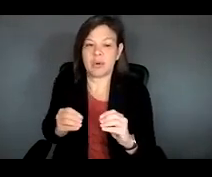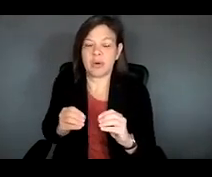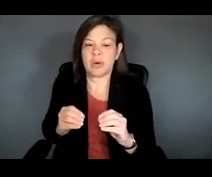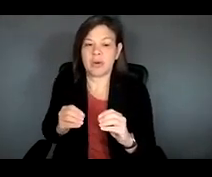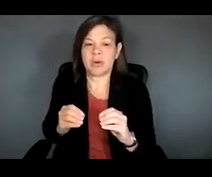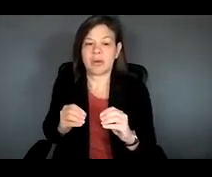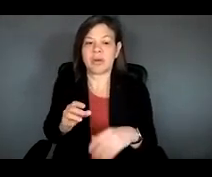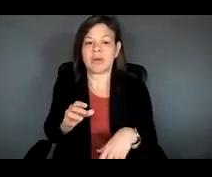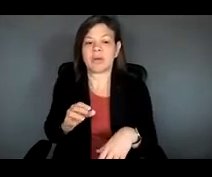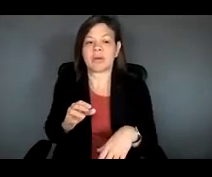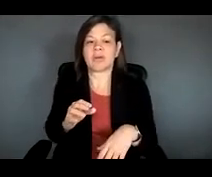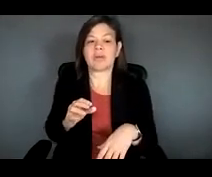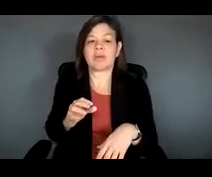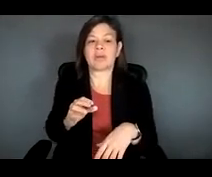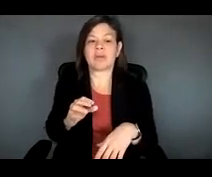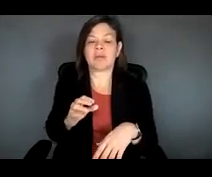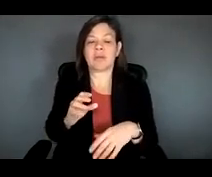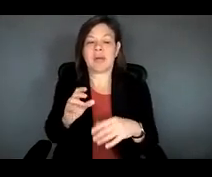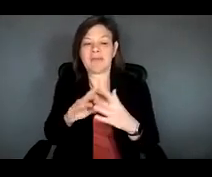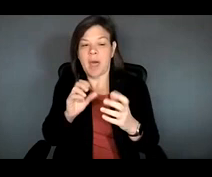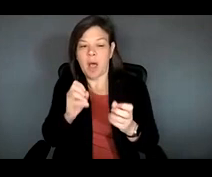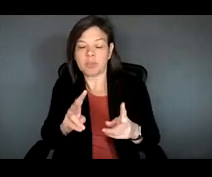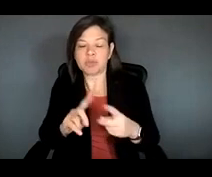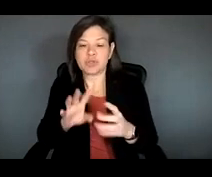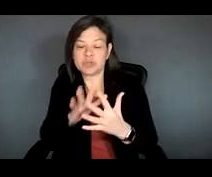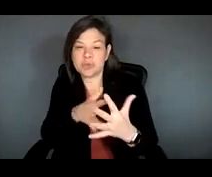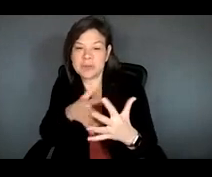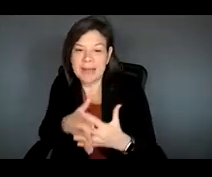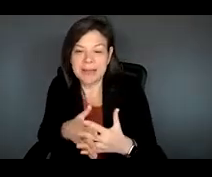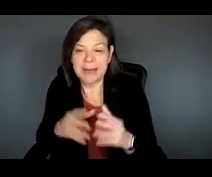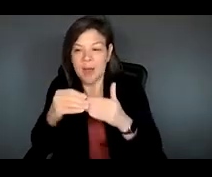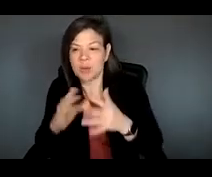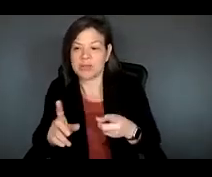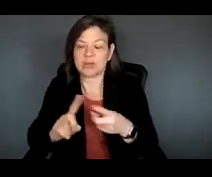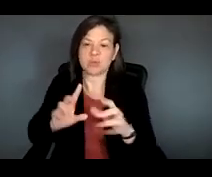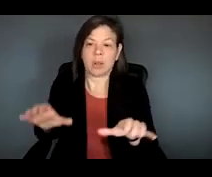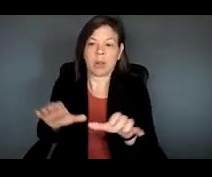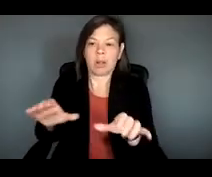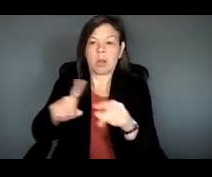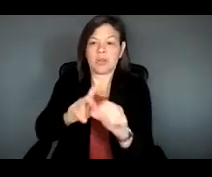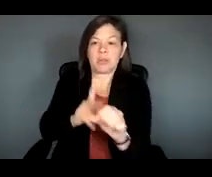to really get in there, how might the leaders interact with participants during the session